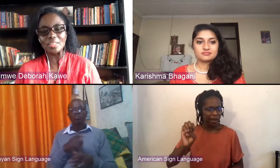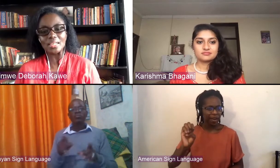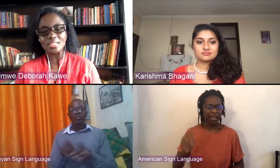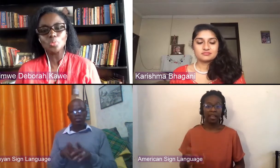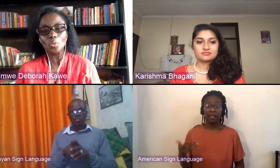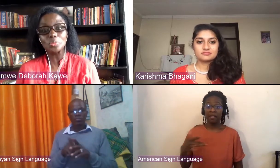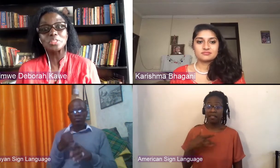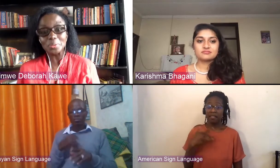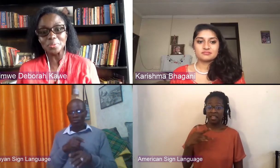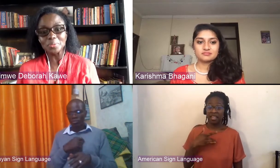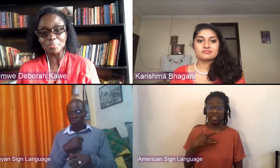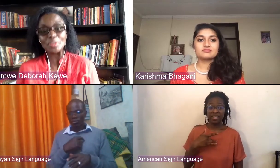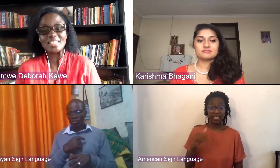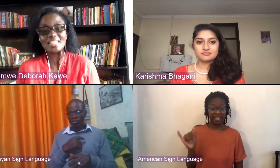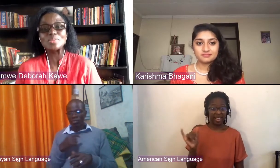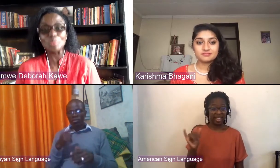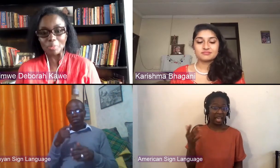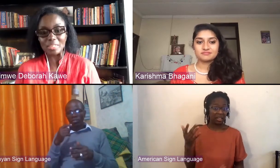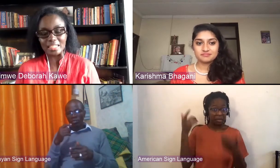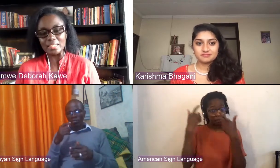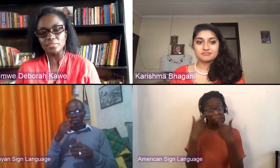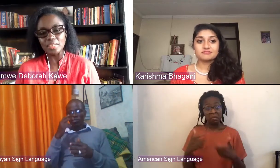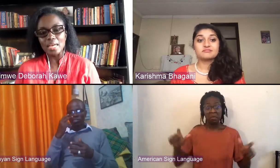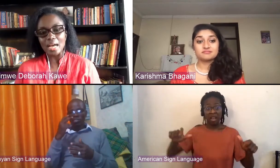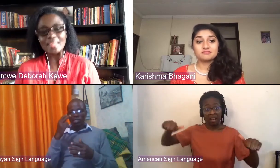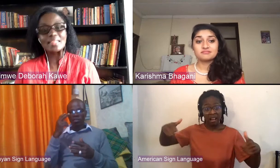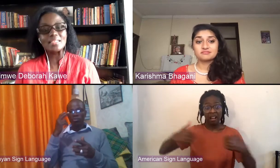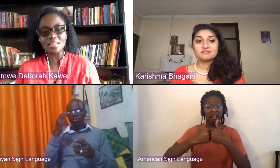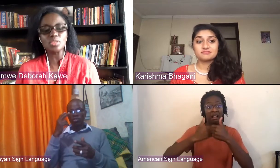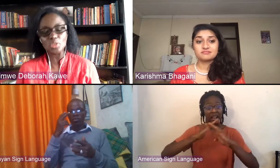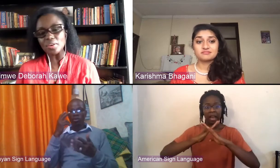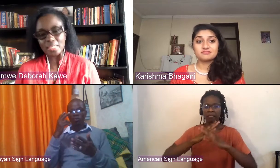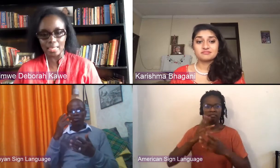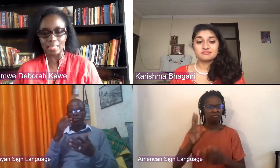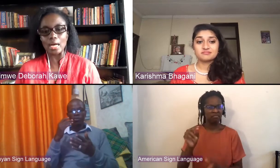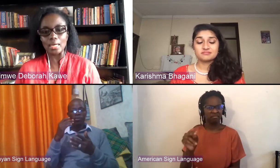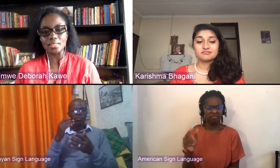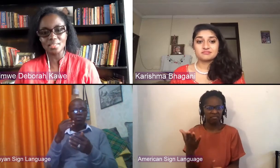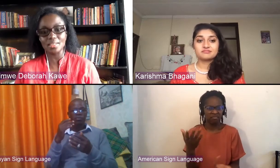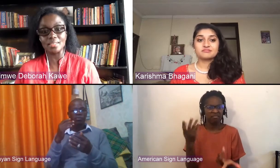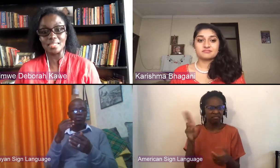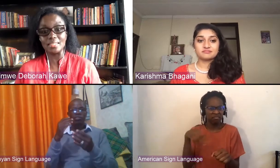it's what we do because this is where we live. And these are the stories that our artists are telling.